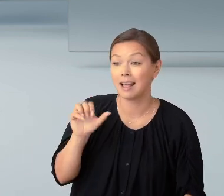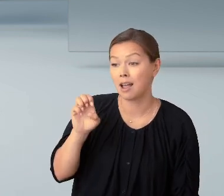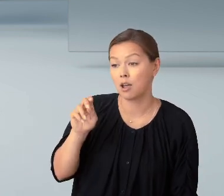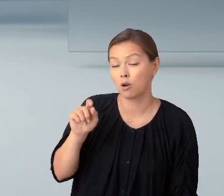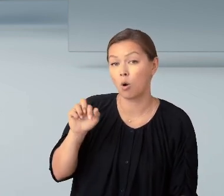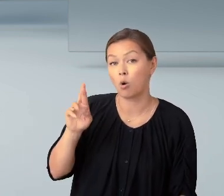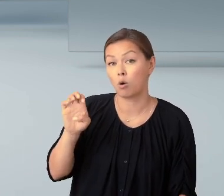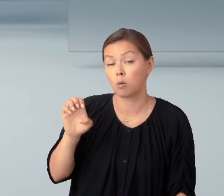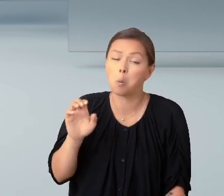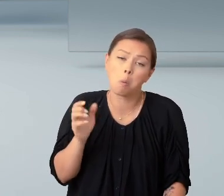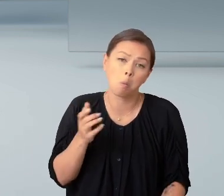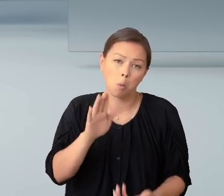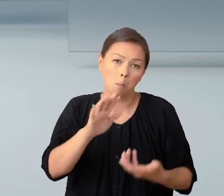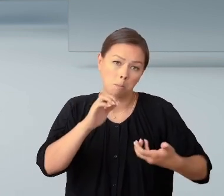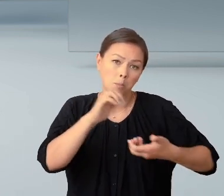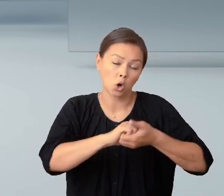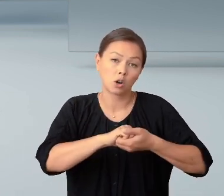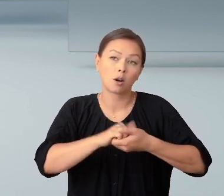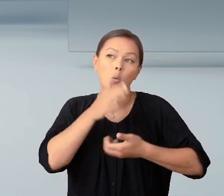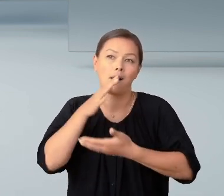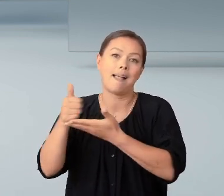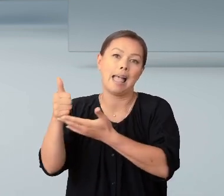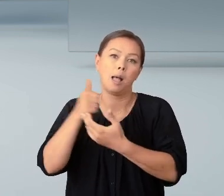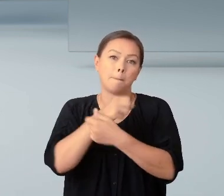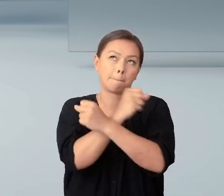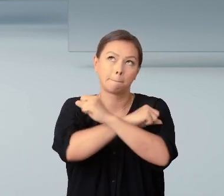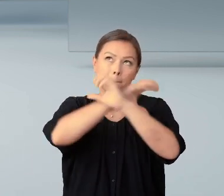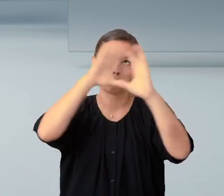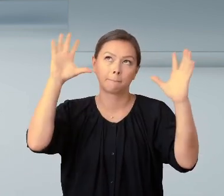into picture. So let's look at the first step,